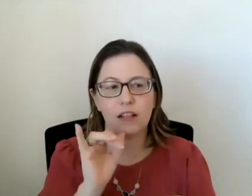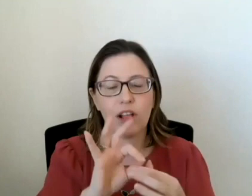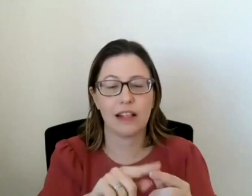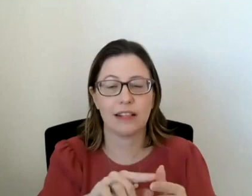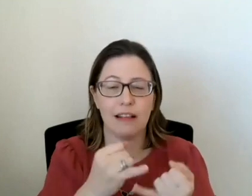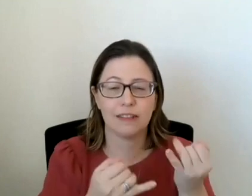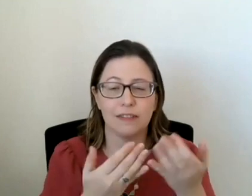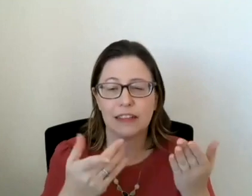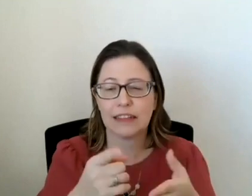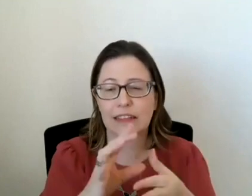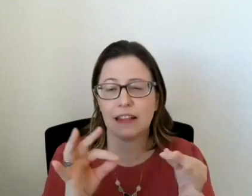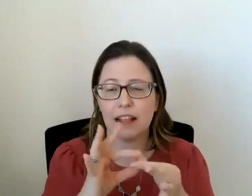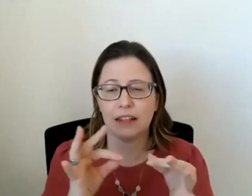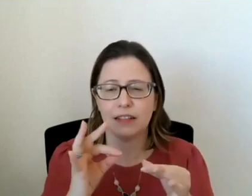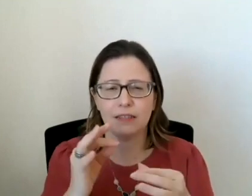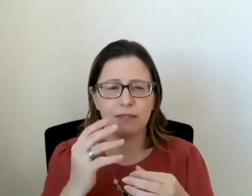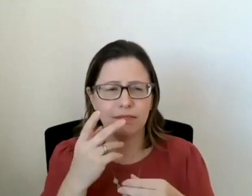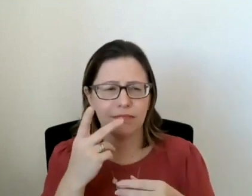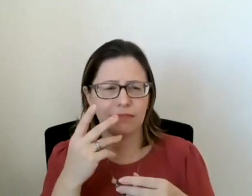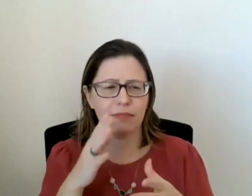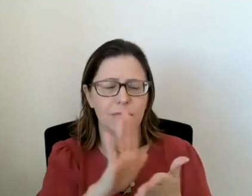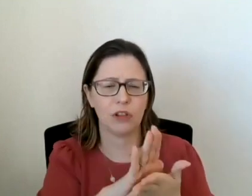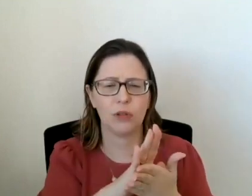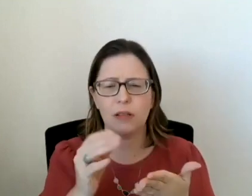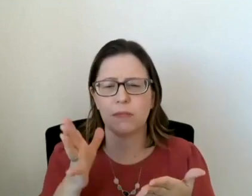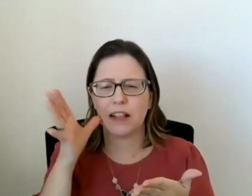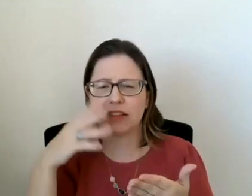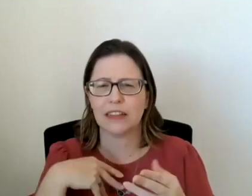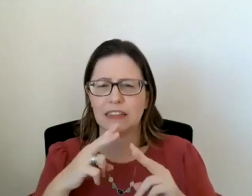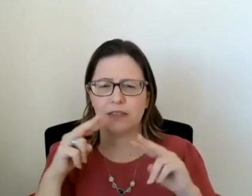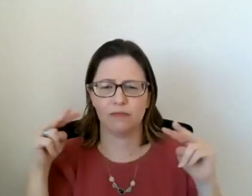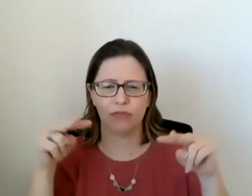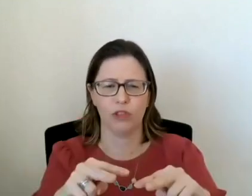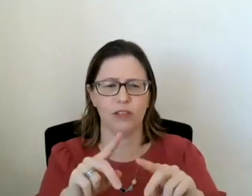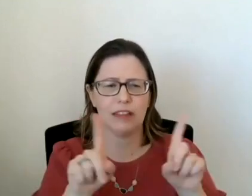Yes, I agree with you and also pertaining to the last thing you said about school and